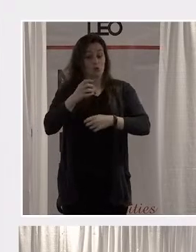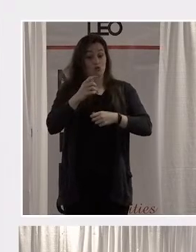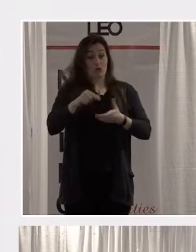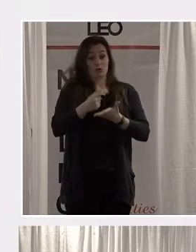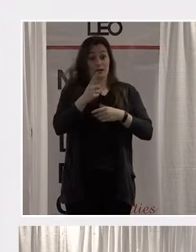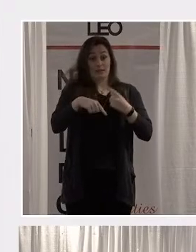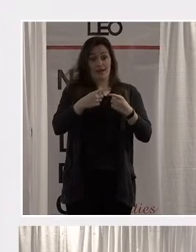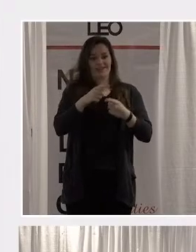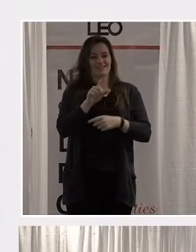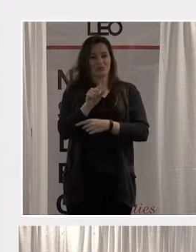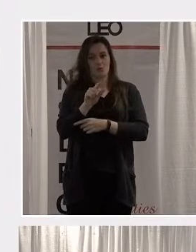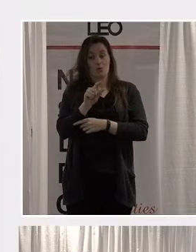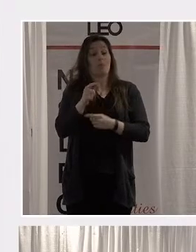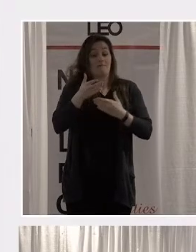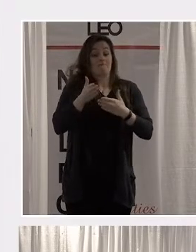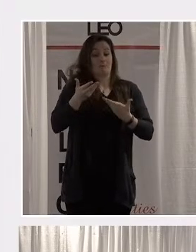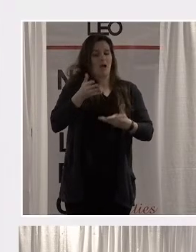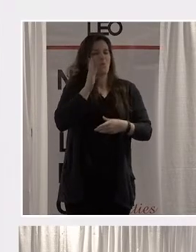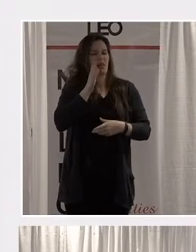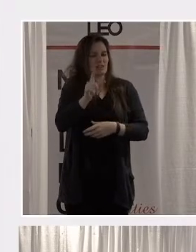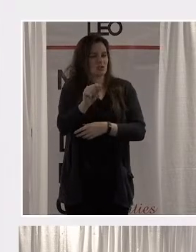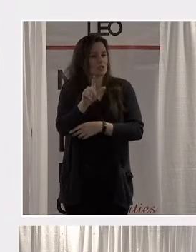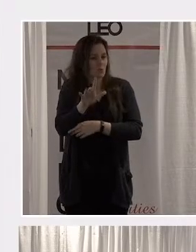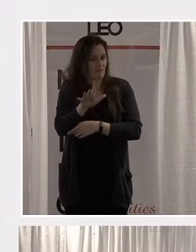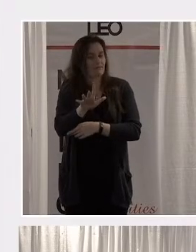SHE WILL BE PURSUING A BACHELOR OF SCIENCE